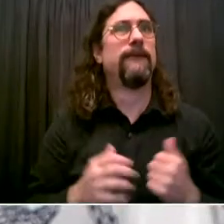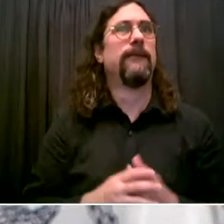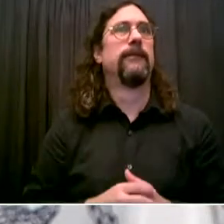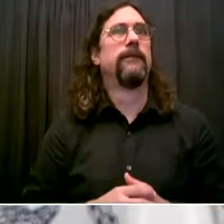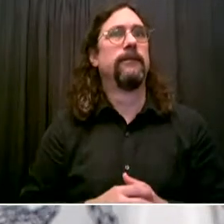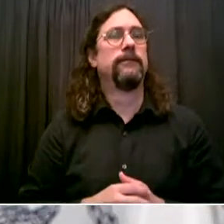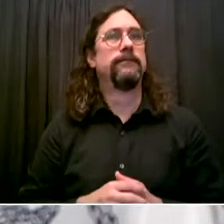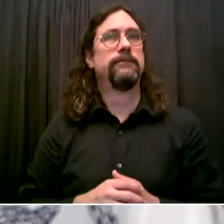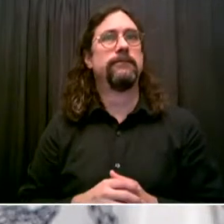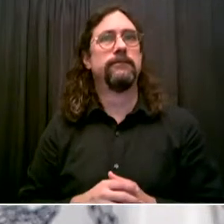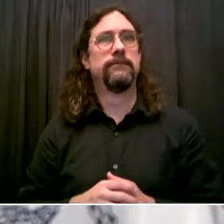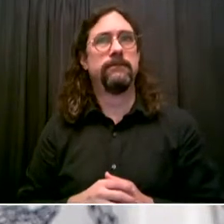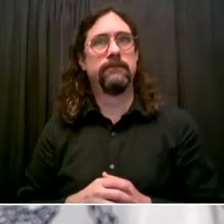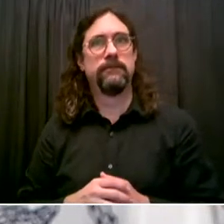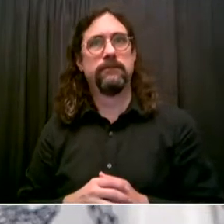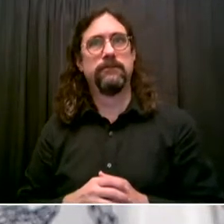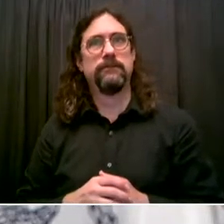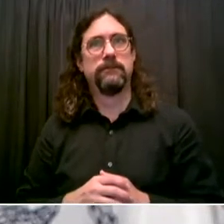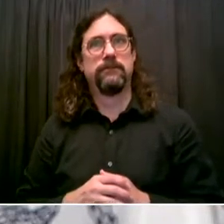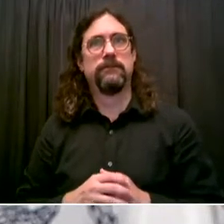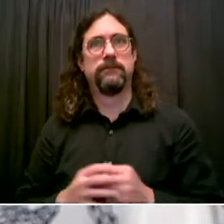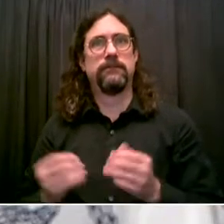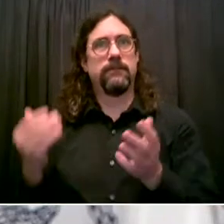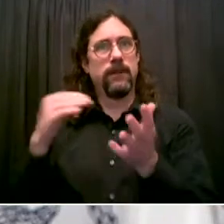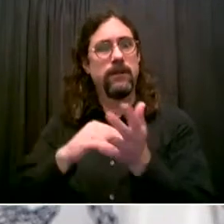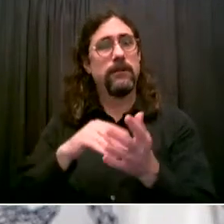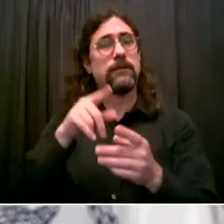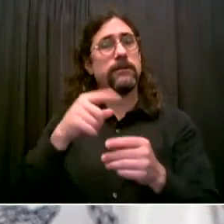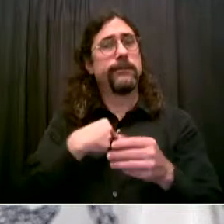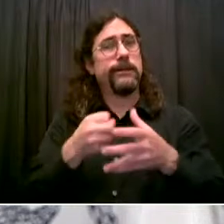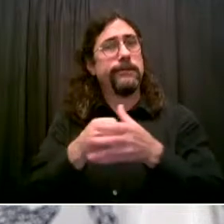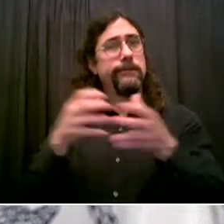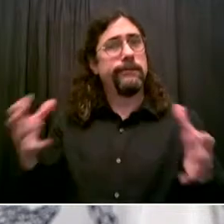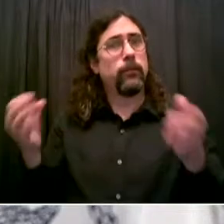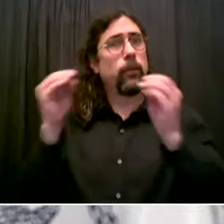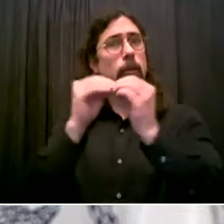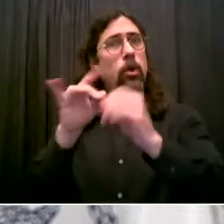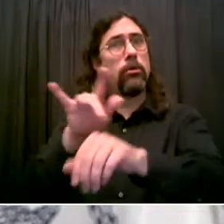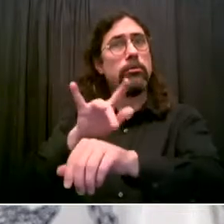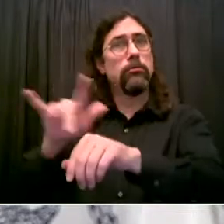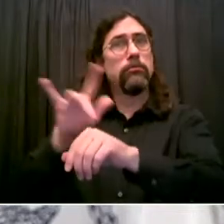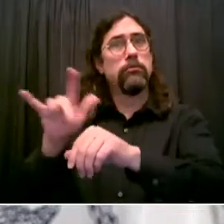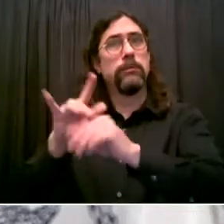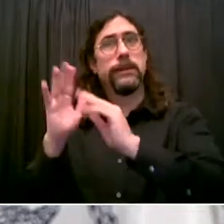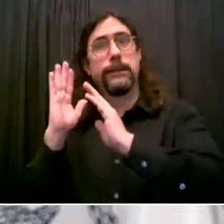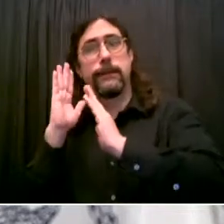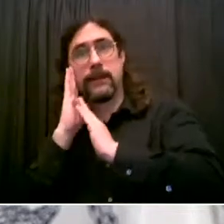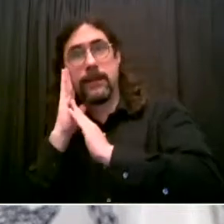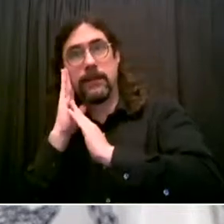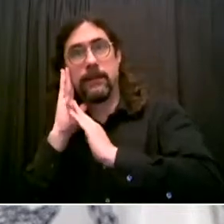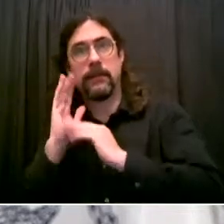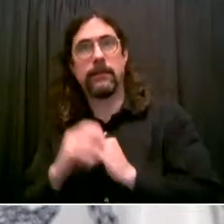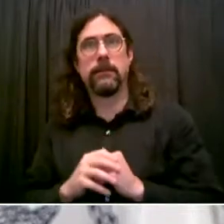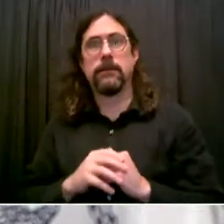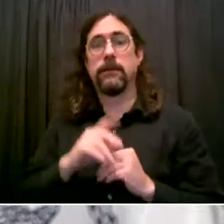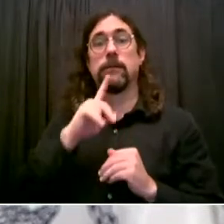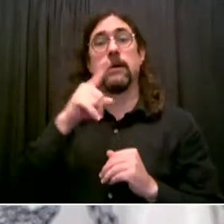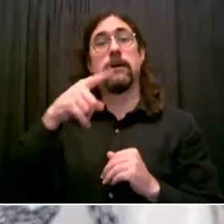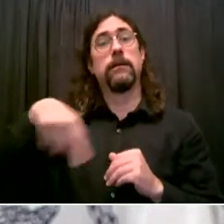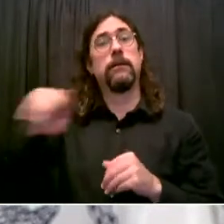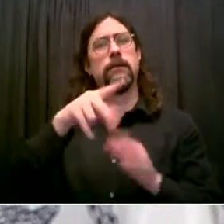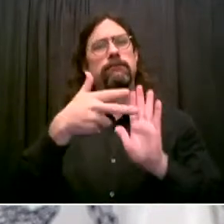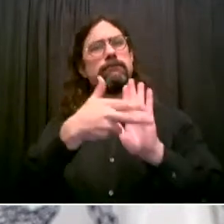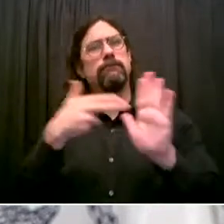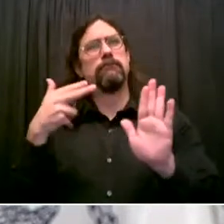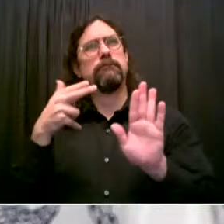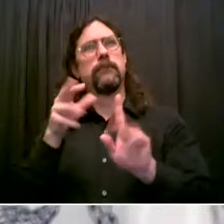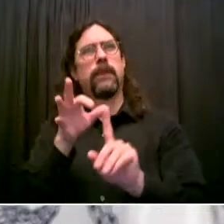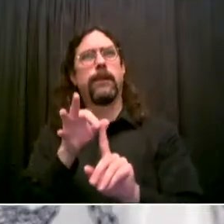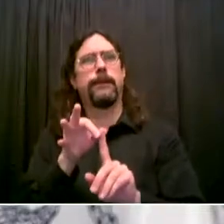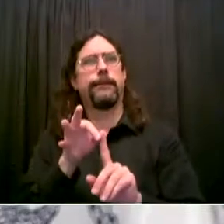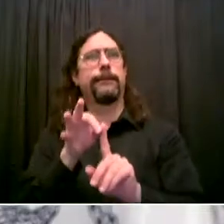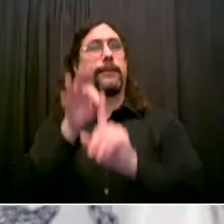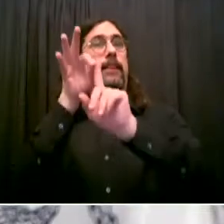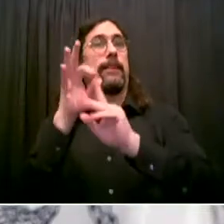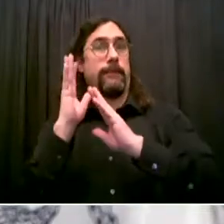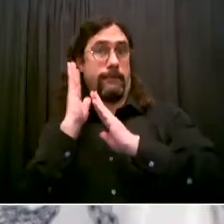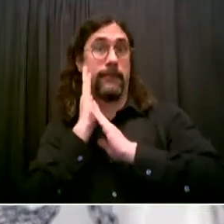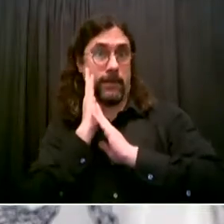ONE EXAMPLE IS THE SPIECALIZED